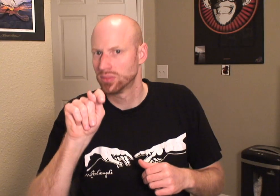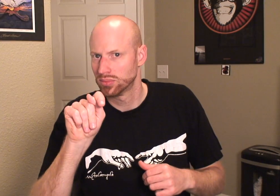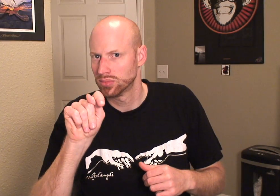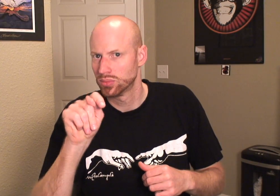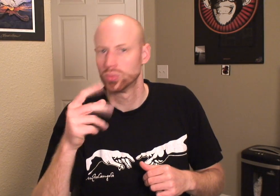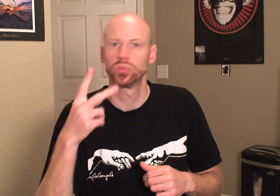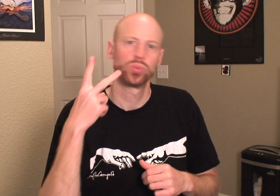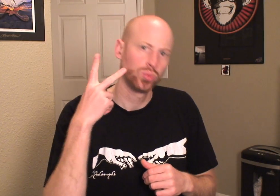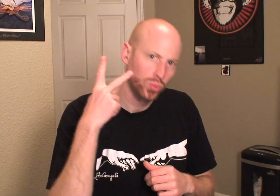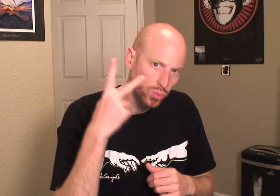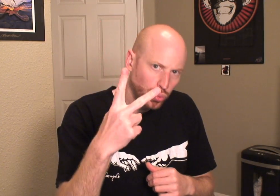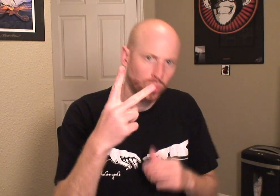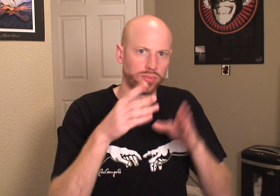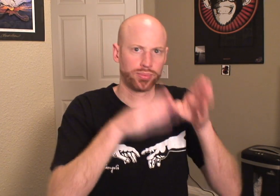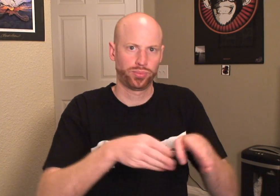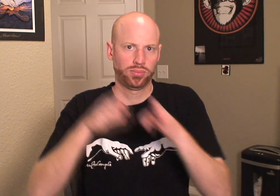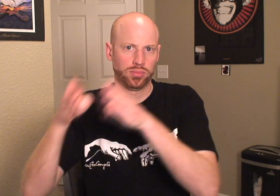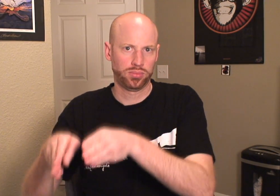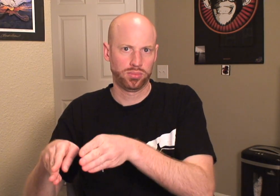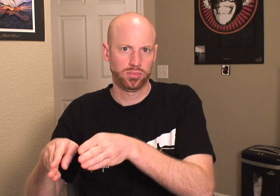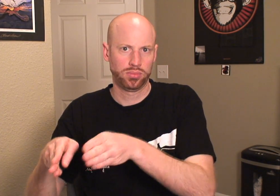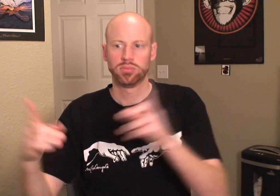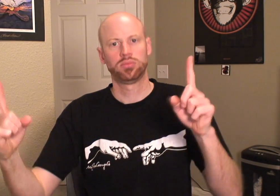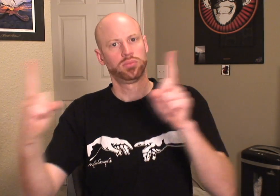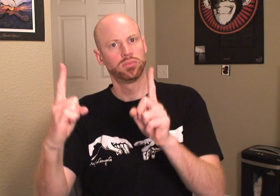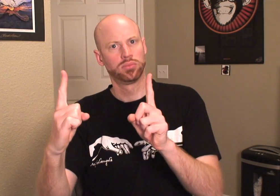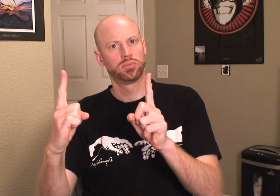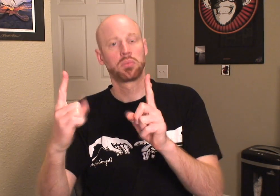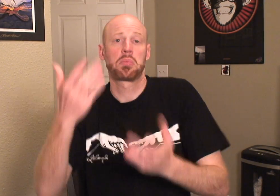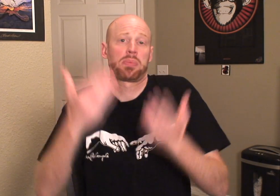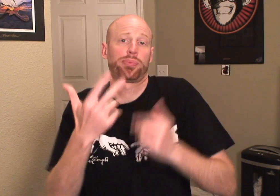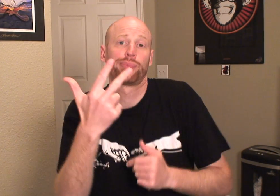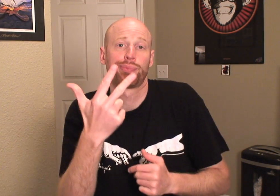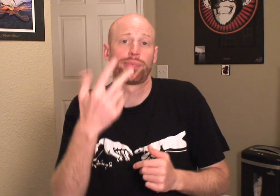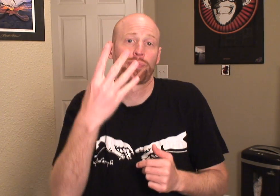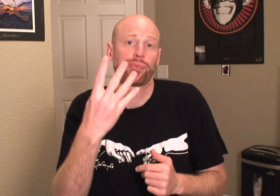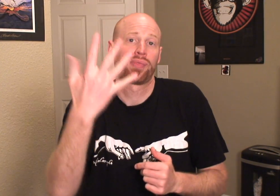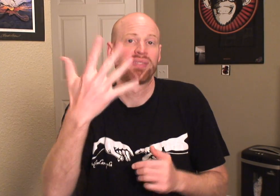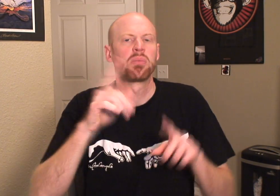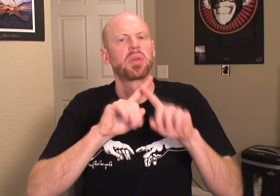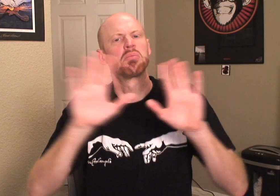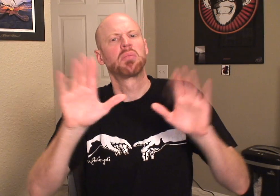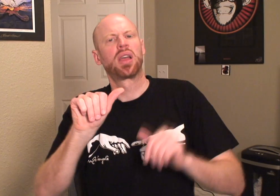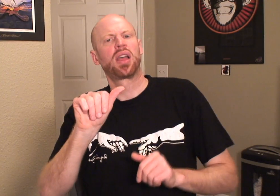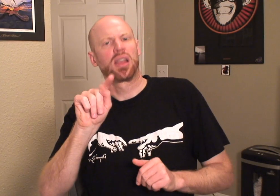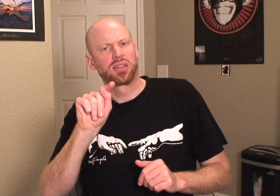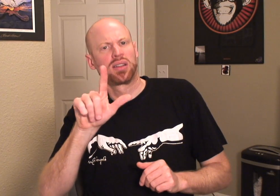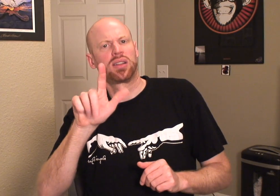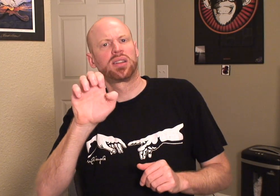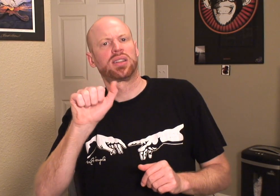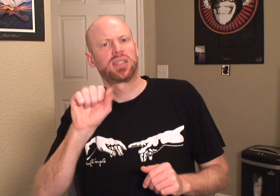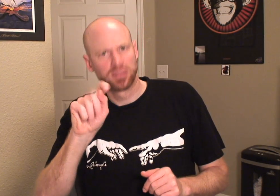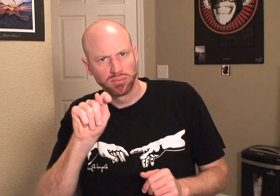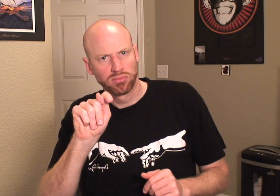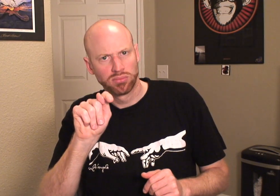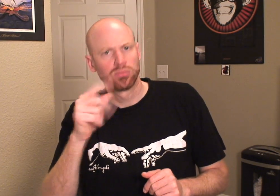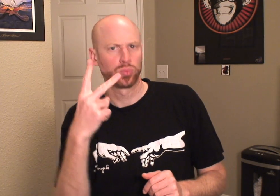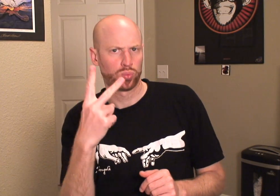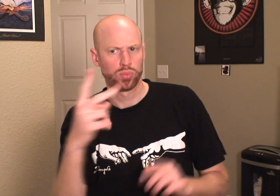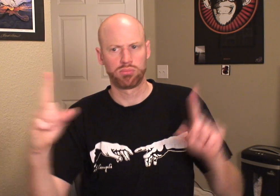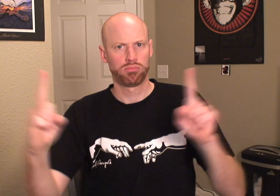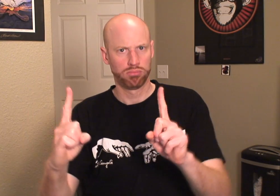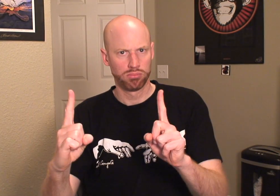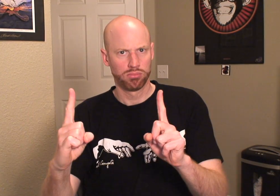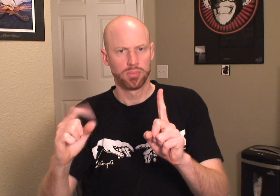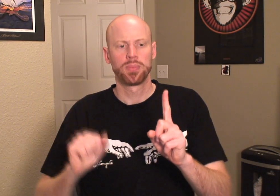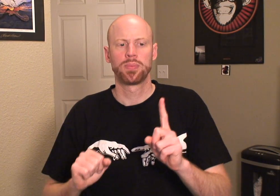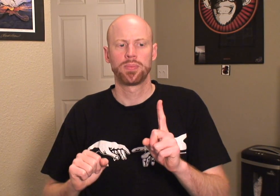at least two persons - perhaps more, but at least two.